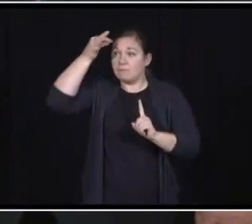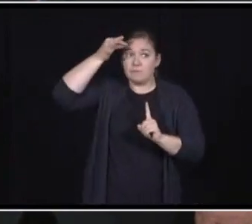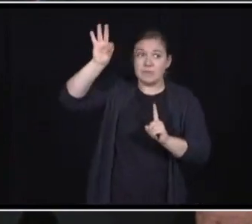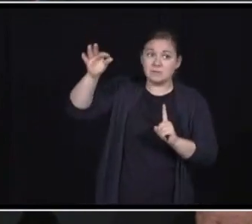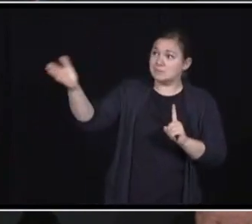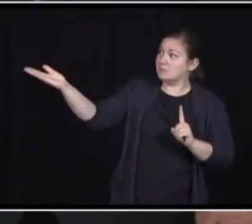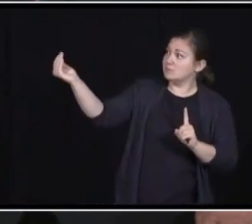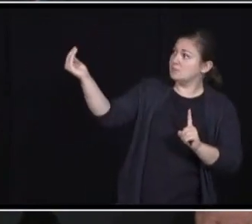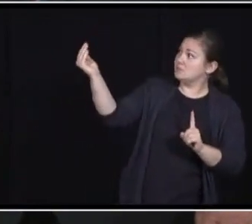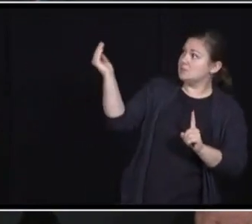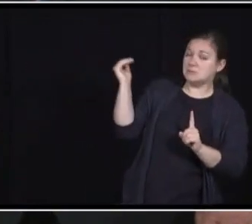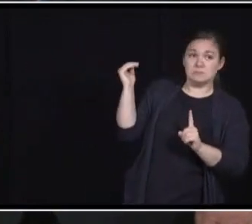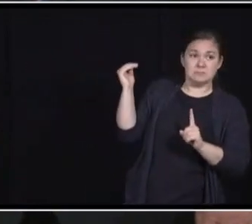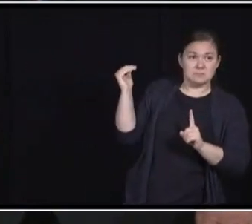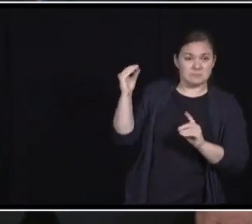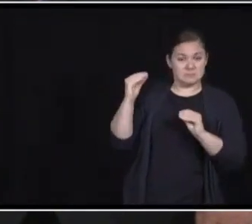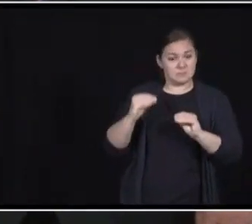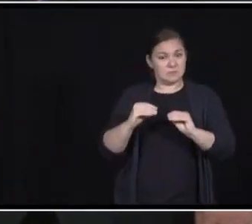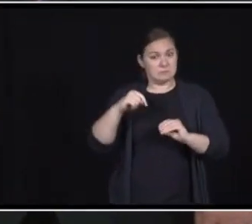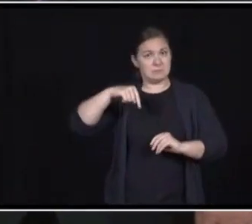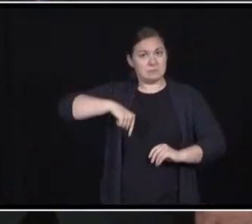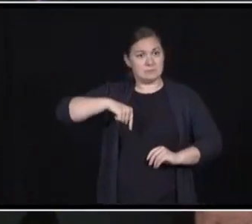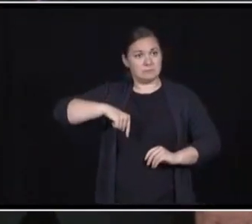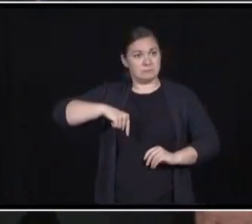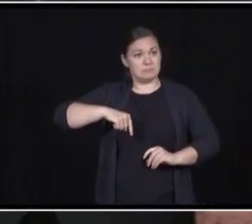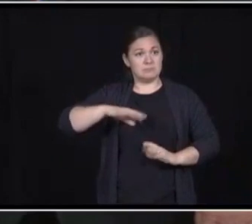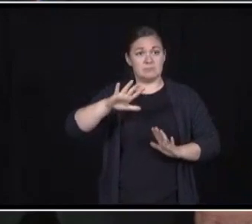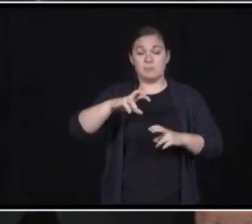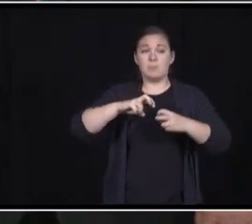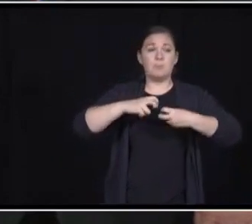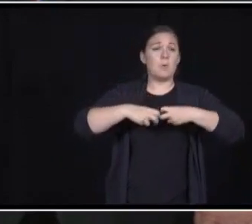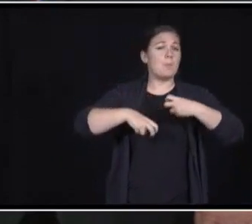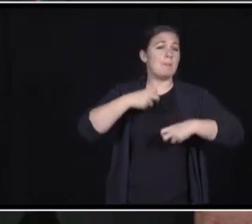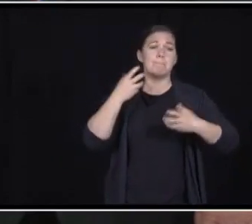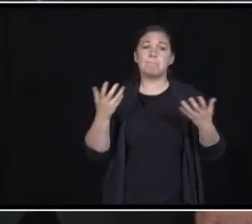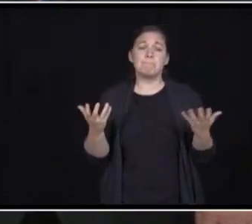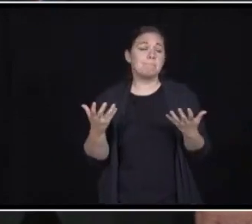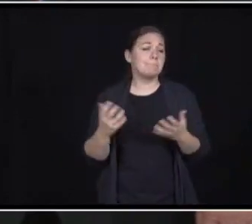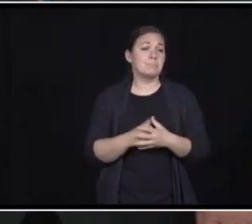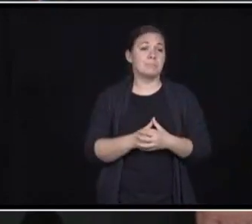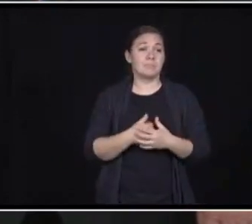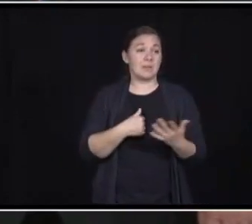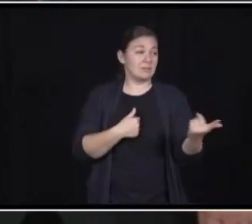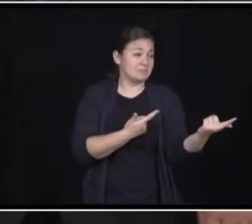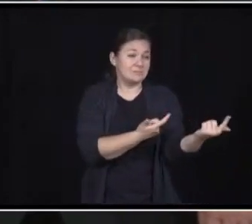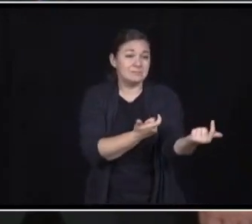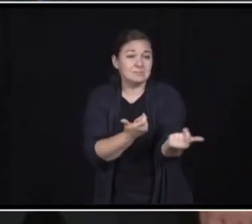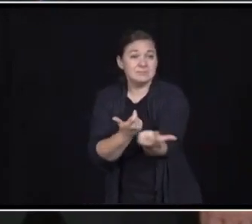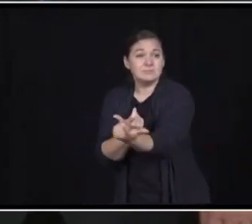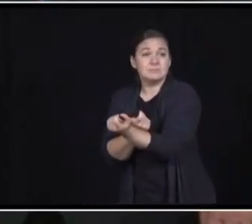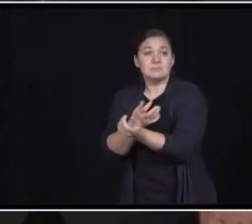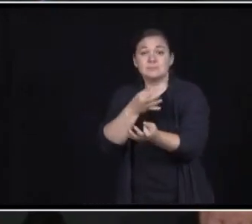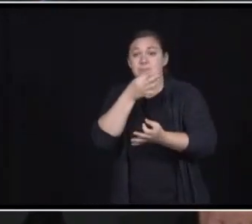four other governments to see in the Francophone or how we can attract qualified educators for French language nations to come